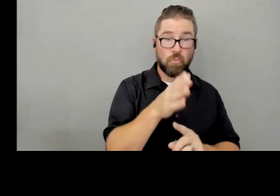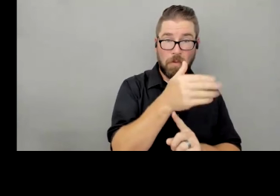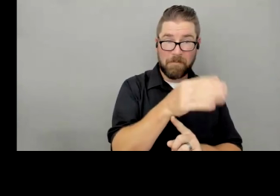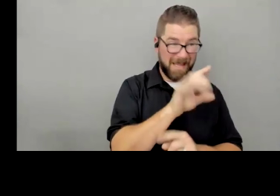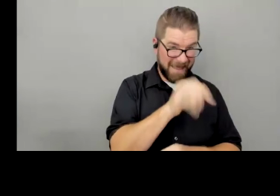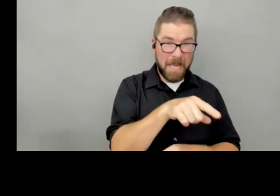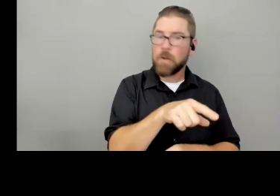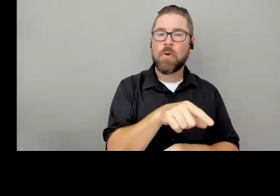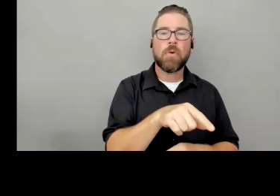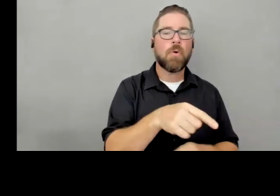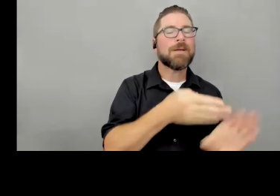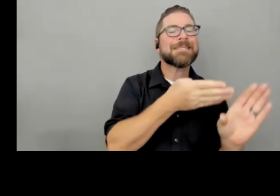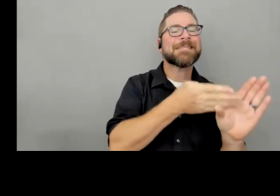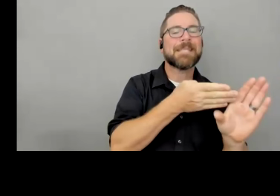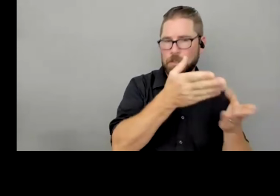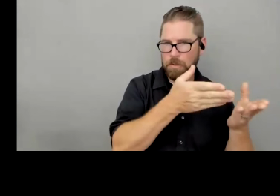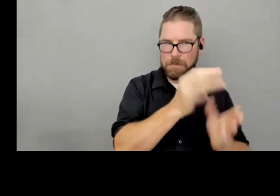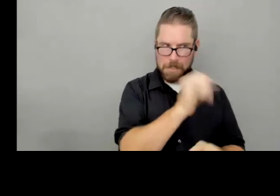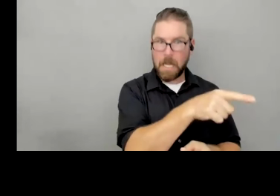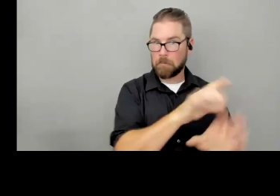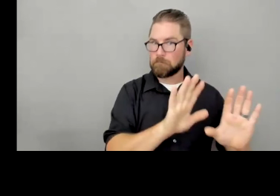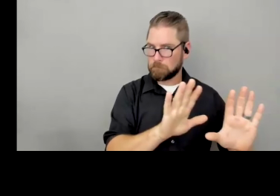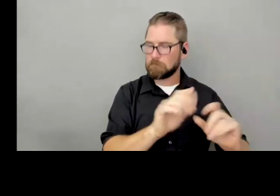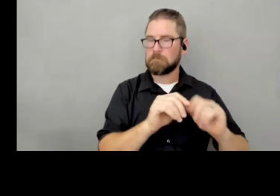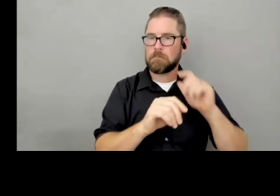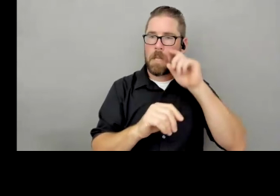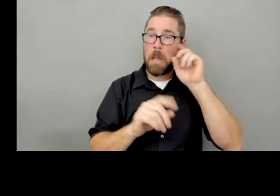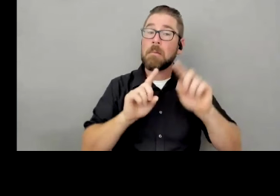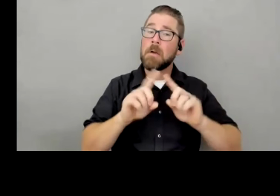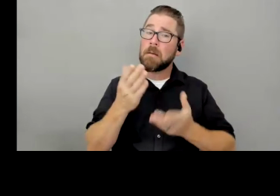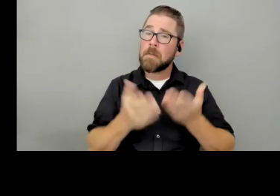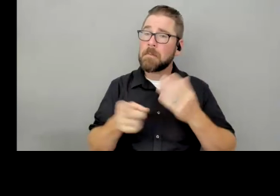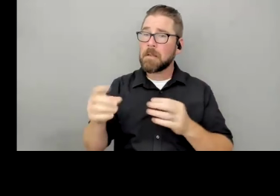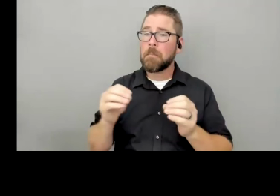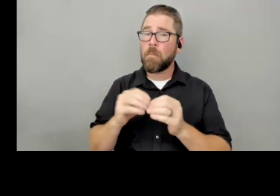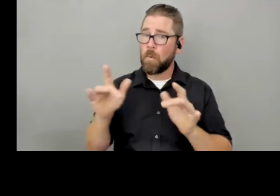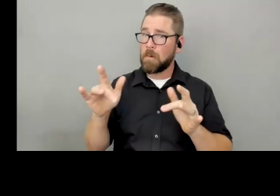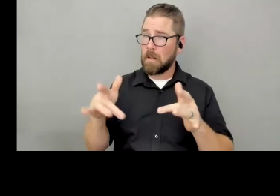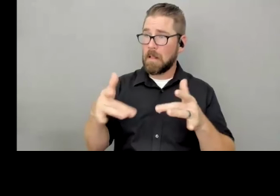You know, maybe they share with you that they don't have a home currently